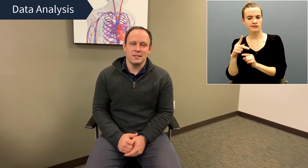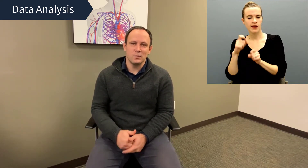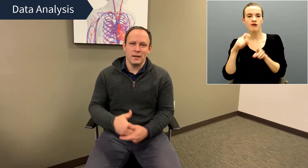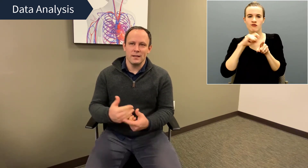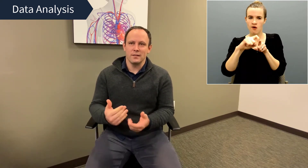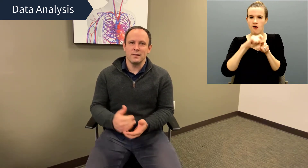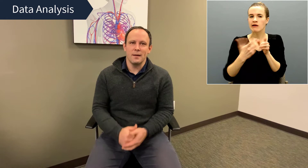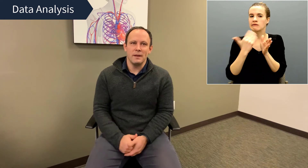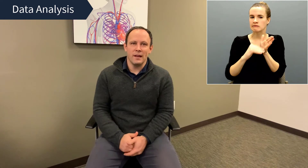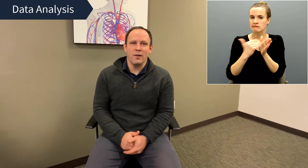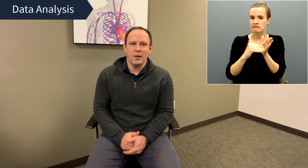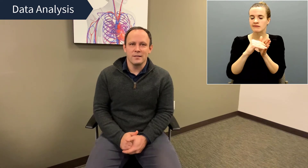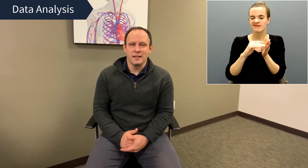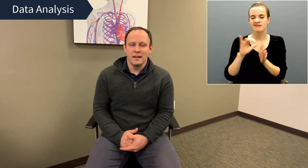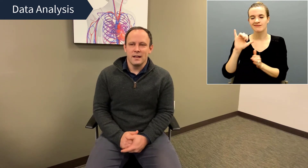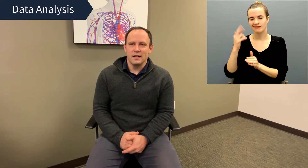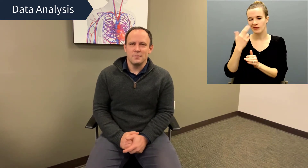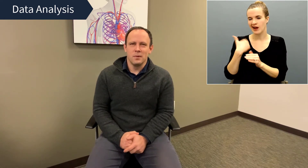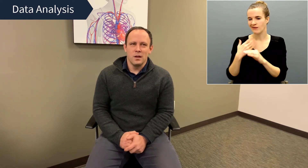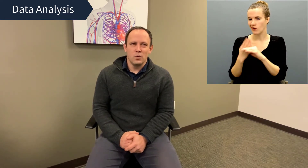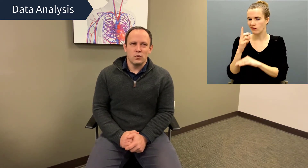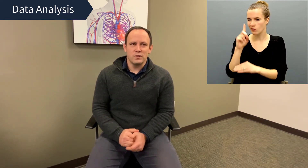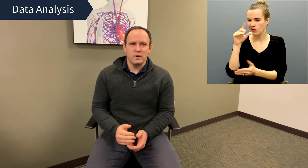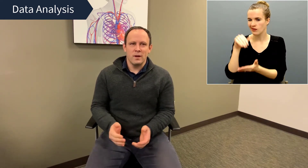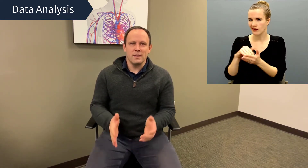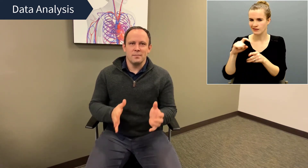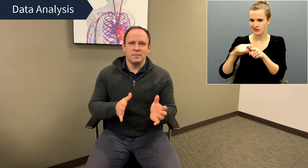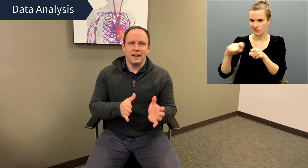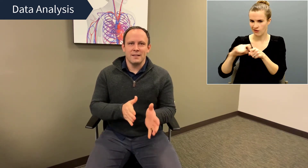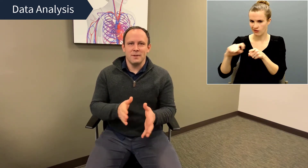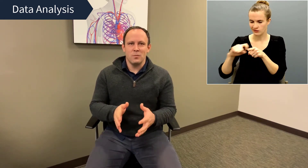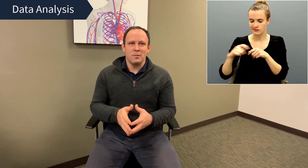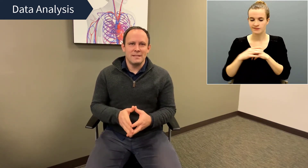that's why there are that many calls. First, we wanted to document what was